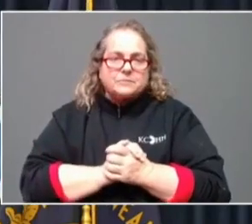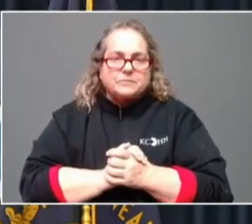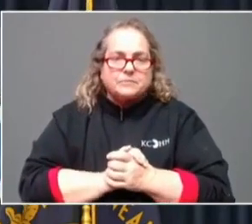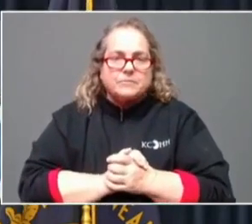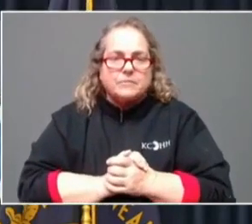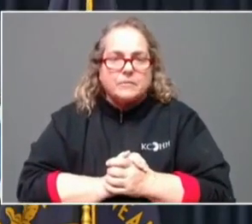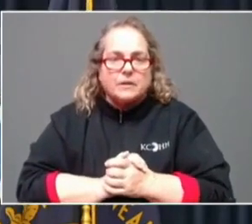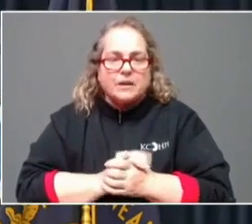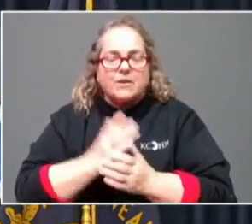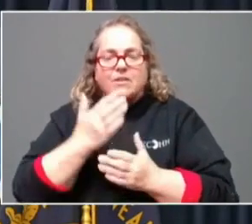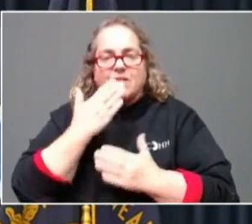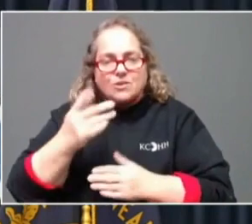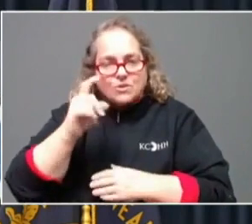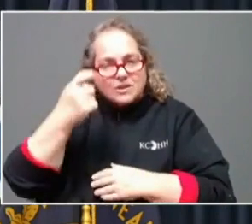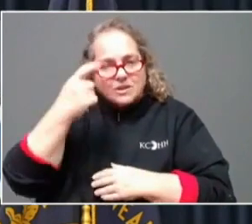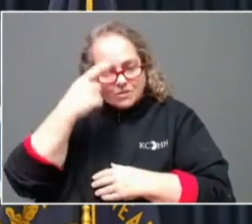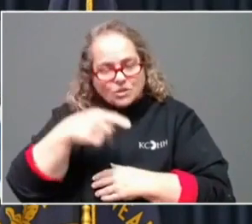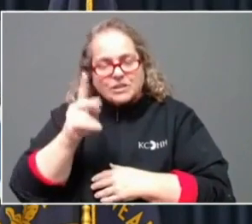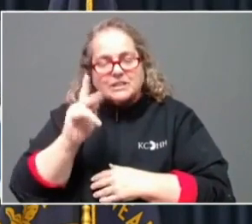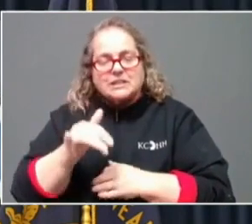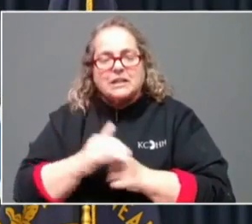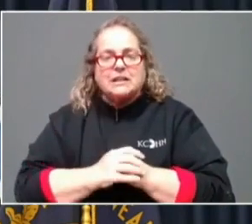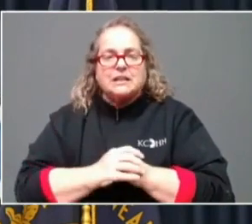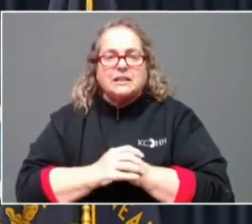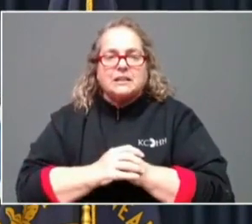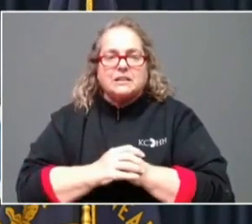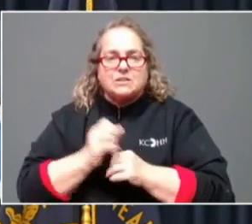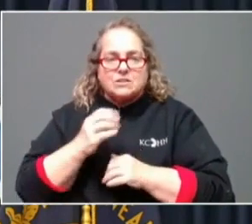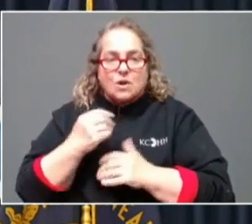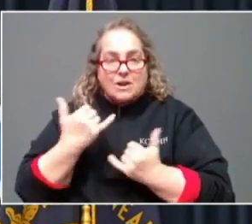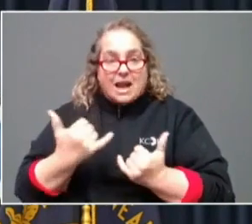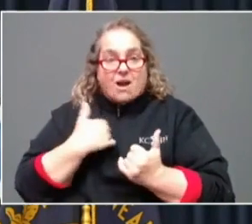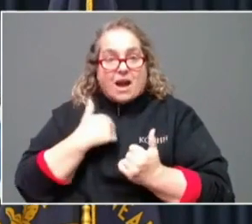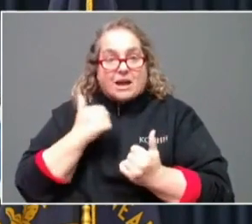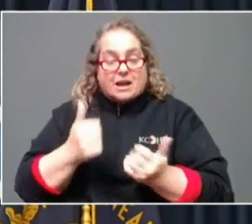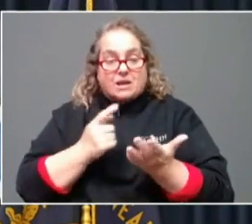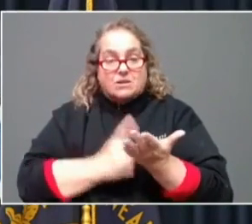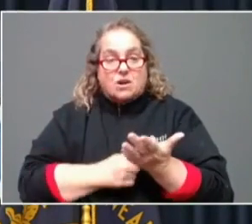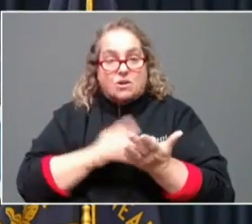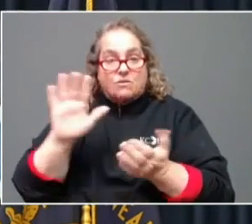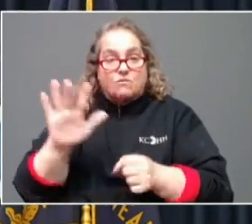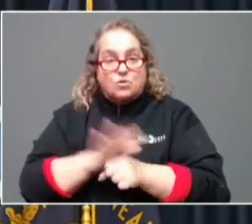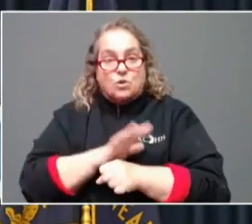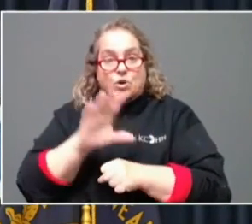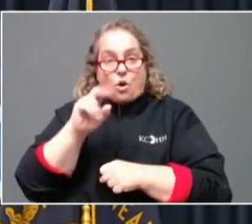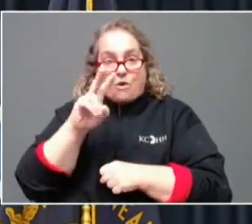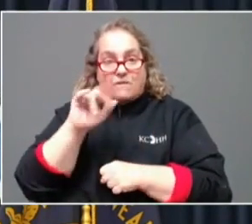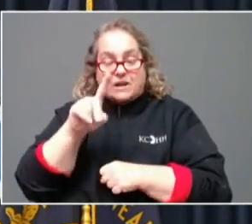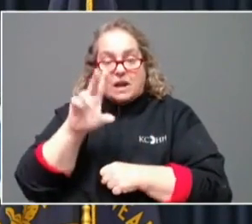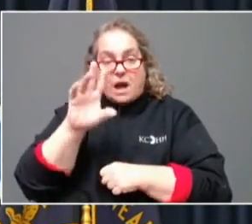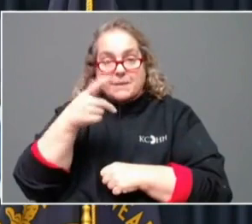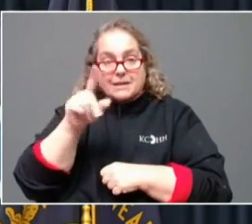Jackie. Um, so I get to go over the entire covid update if you want to put up the slide deck scotty, we'll get started with that.